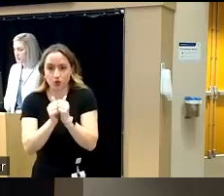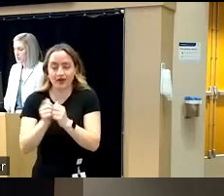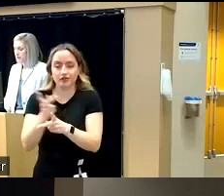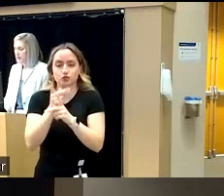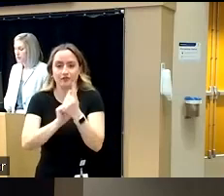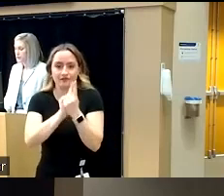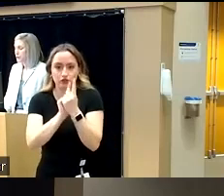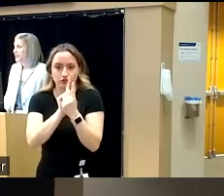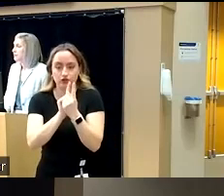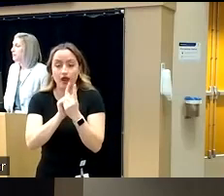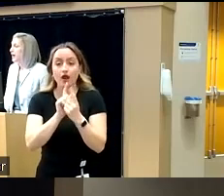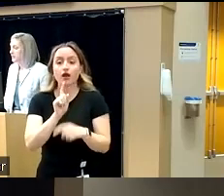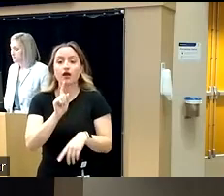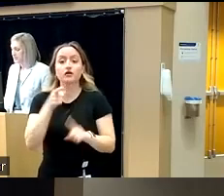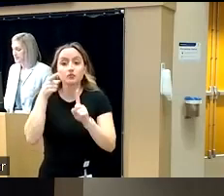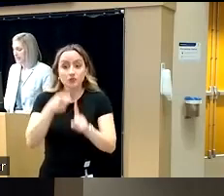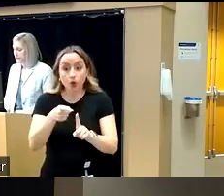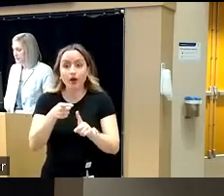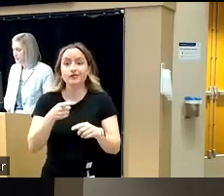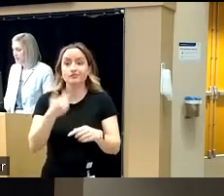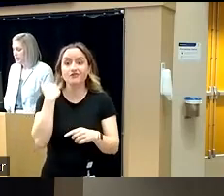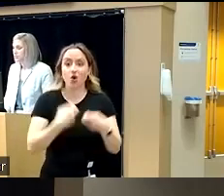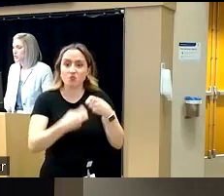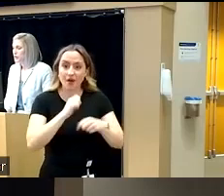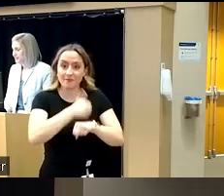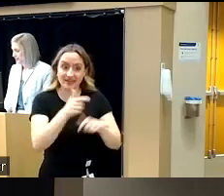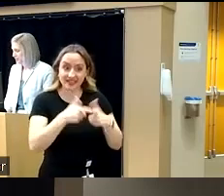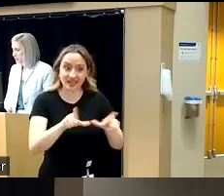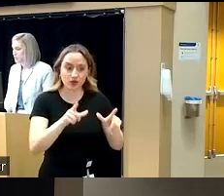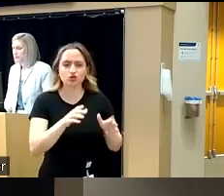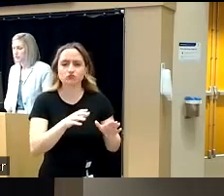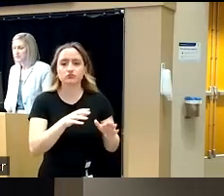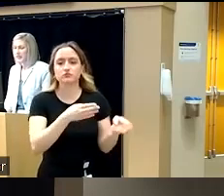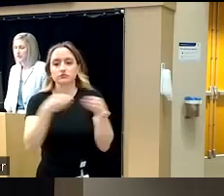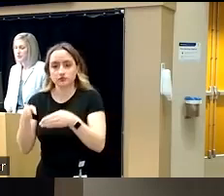culture shift that moves away from problem-based language and towards solution first language